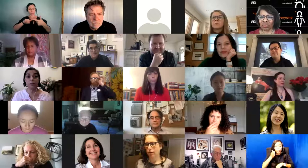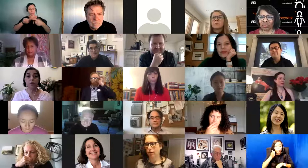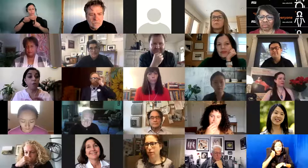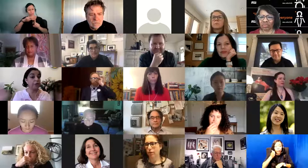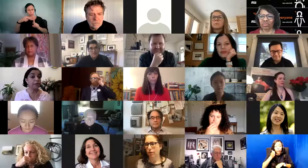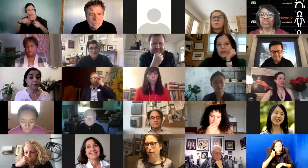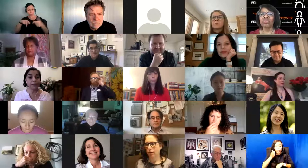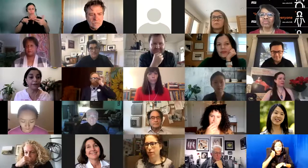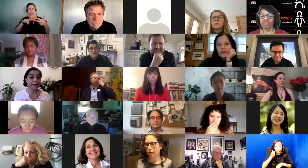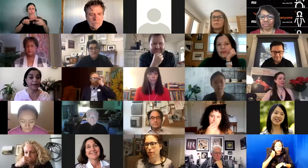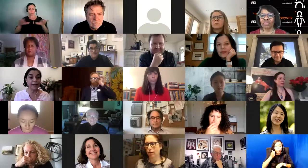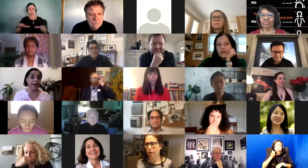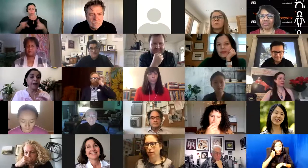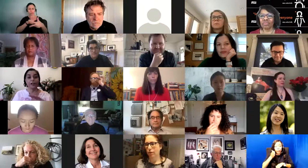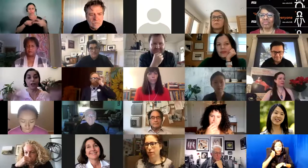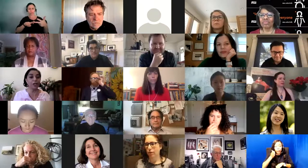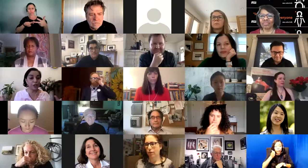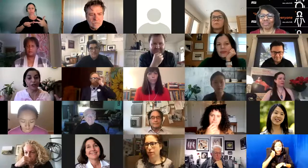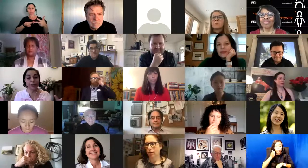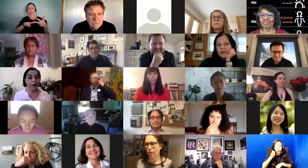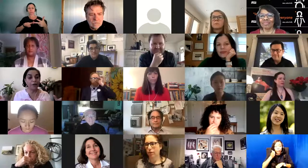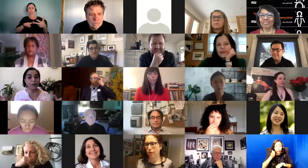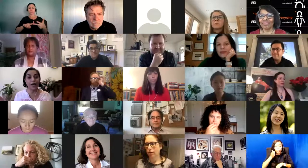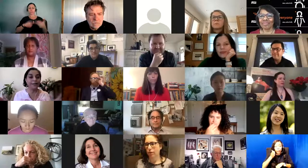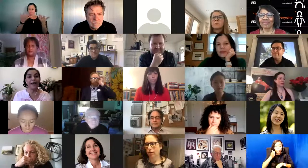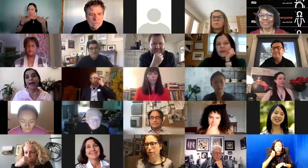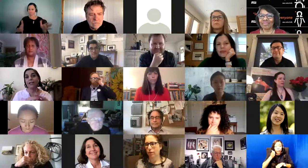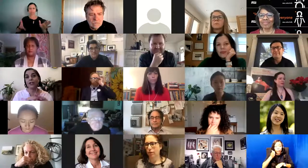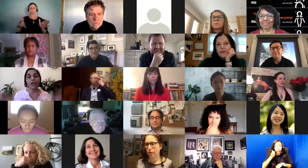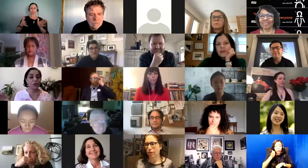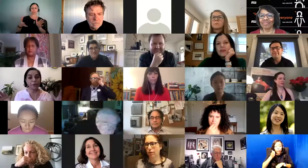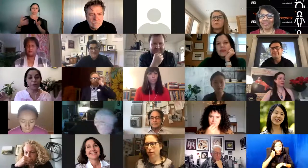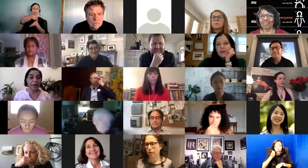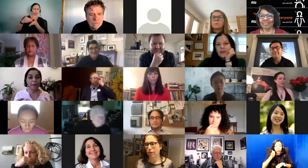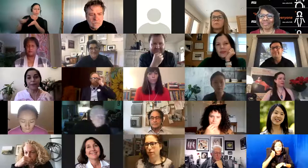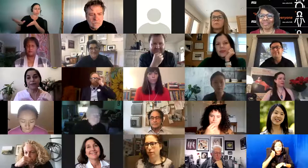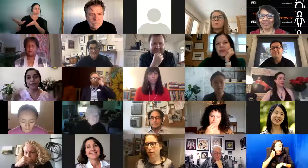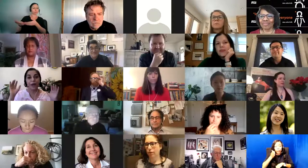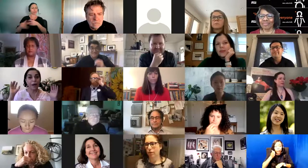no more exclusivity, changing the contracts, changing the payment